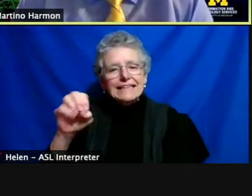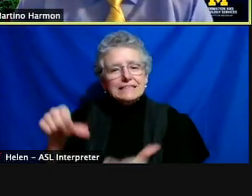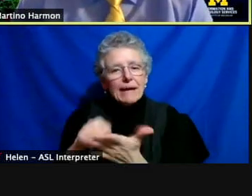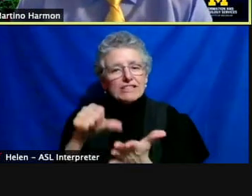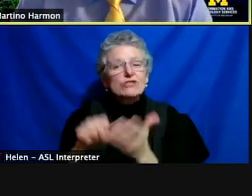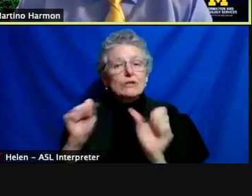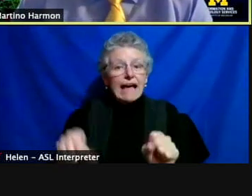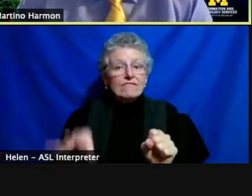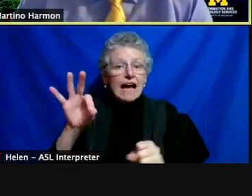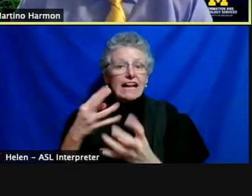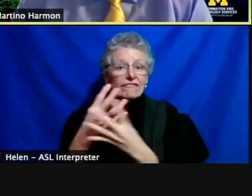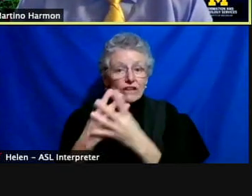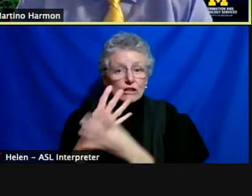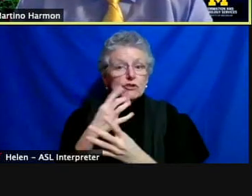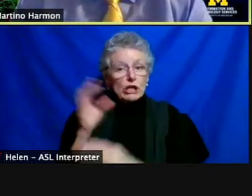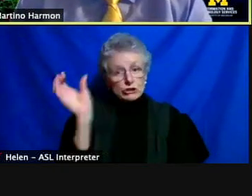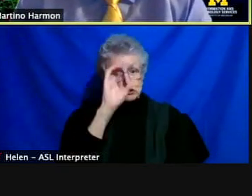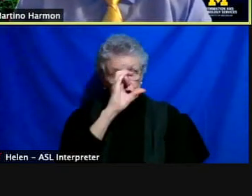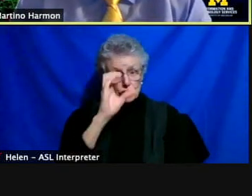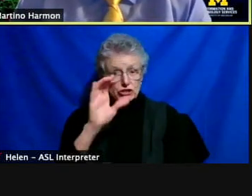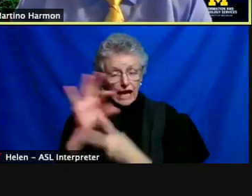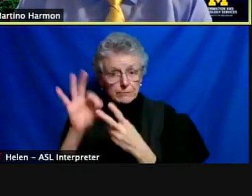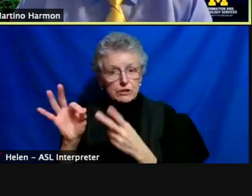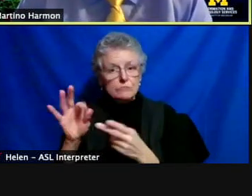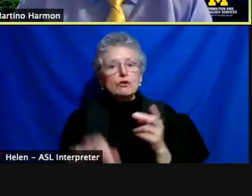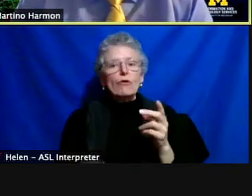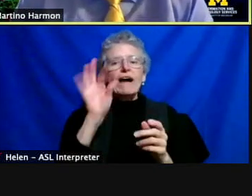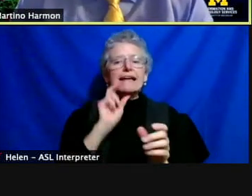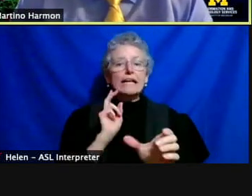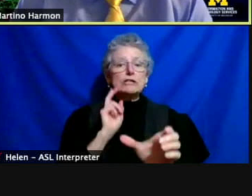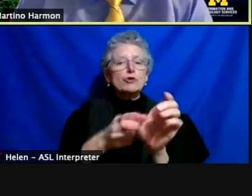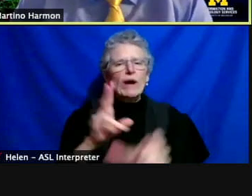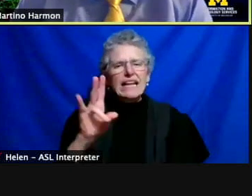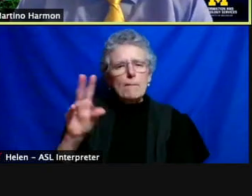to find and join 700 plus activities